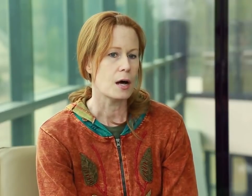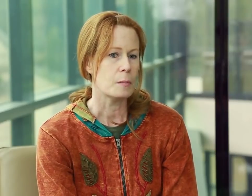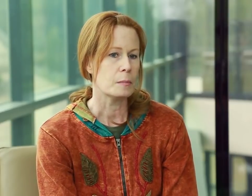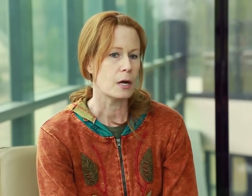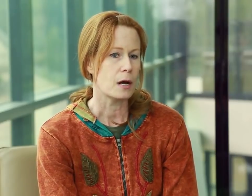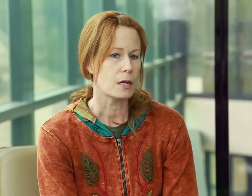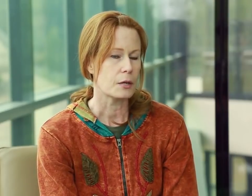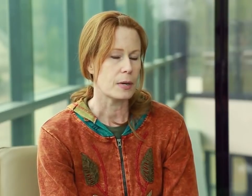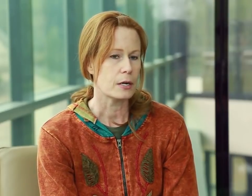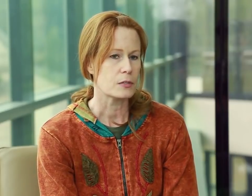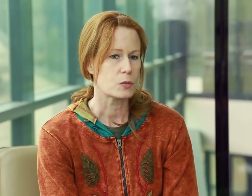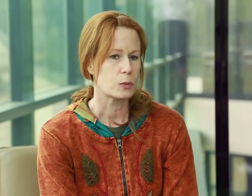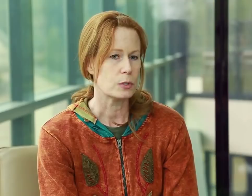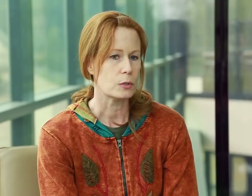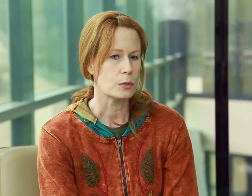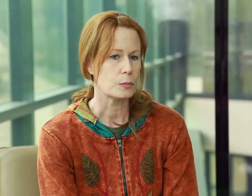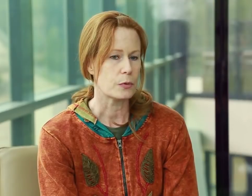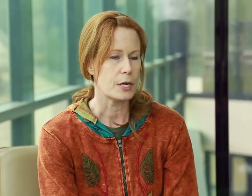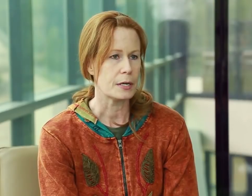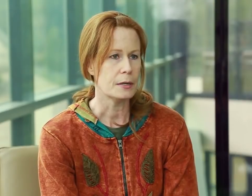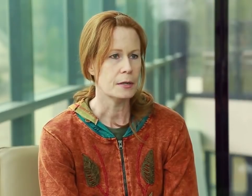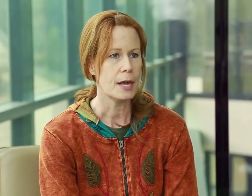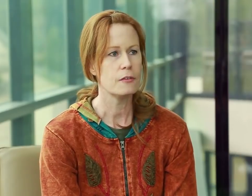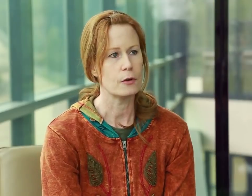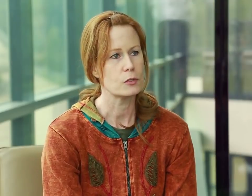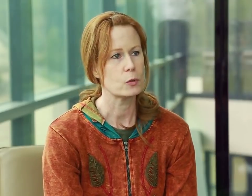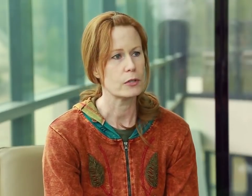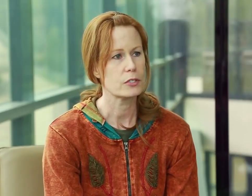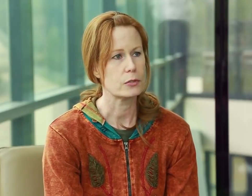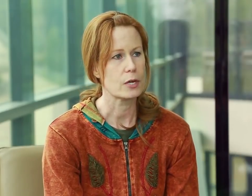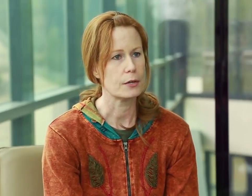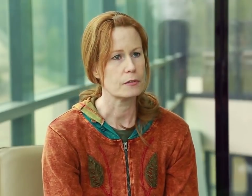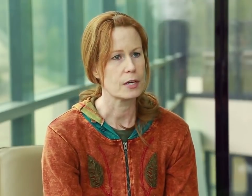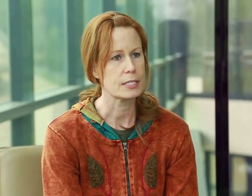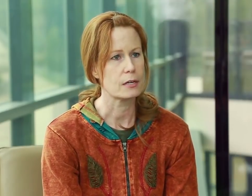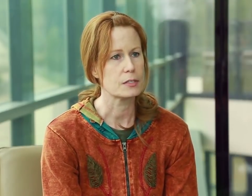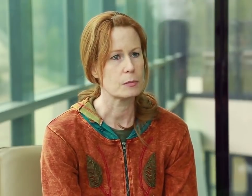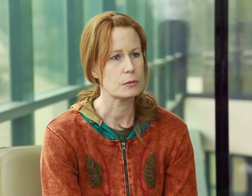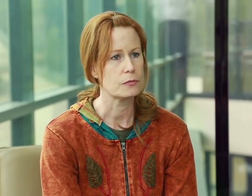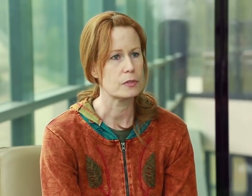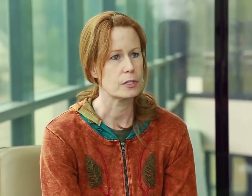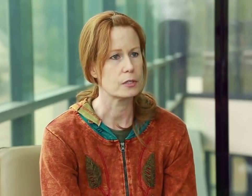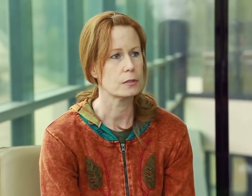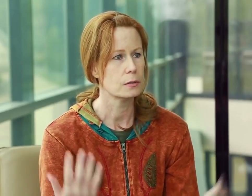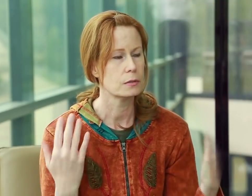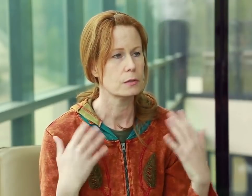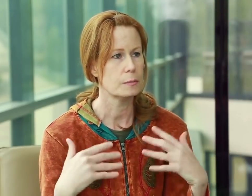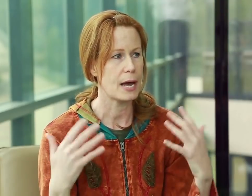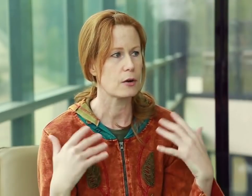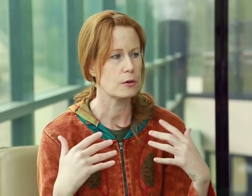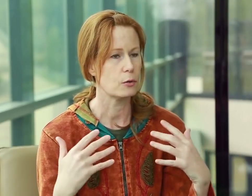um, a lot of parents will bring headphones with to kind of cut down some of the background